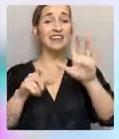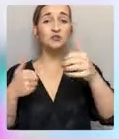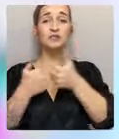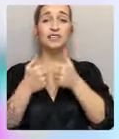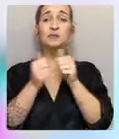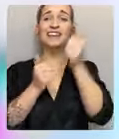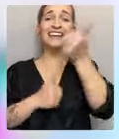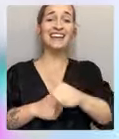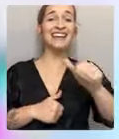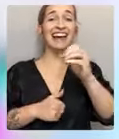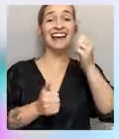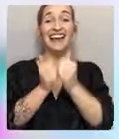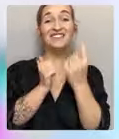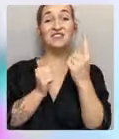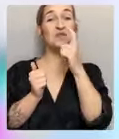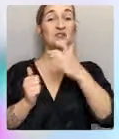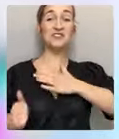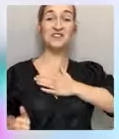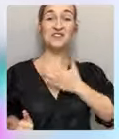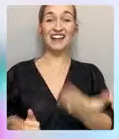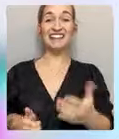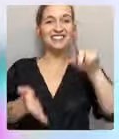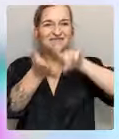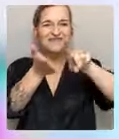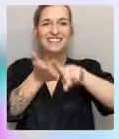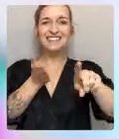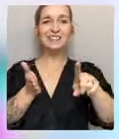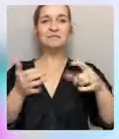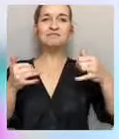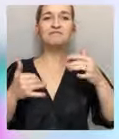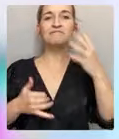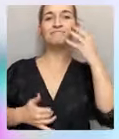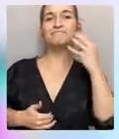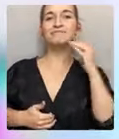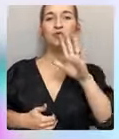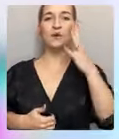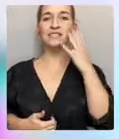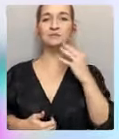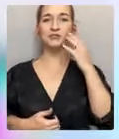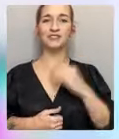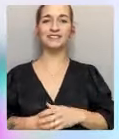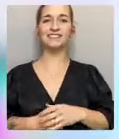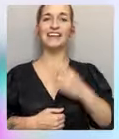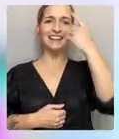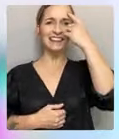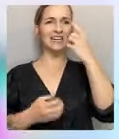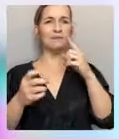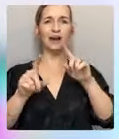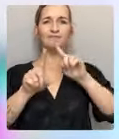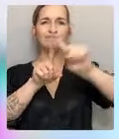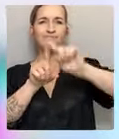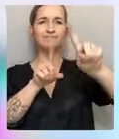and everybody that's willing to check out your experience. You can think about how many different perspectives you'll get